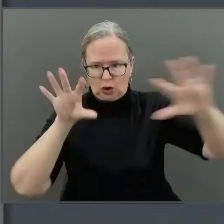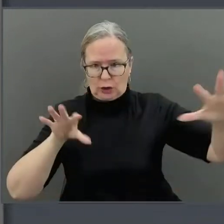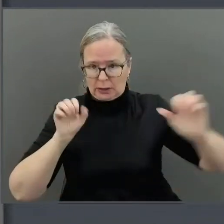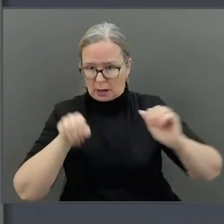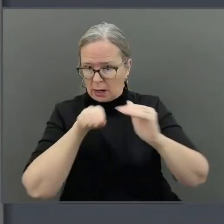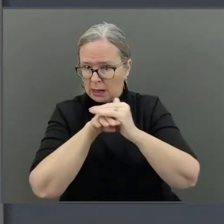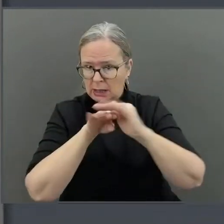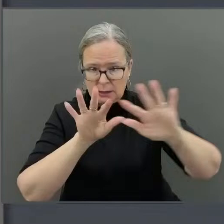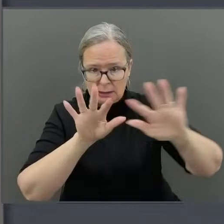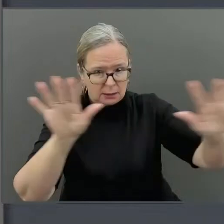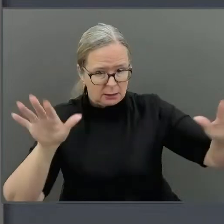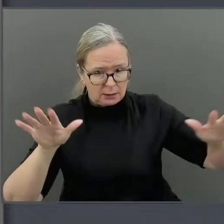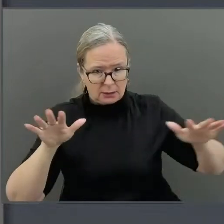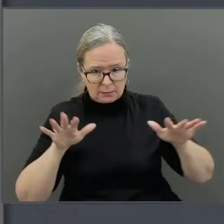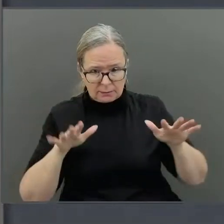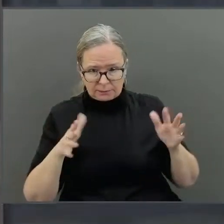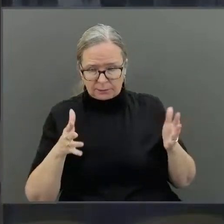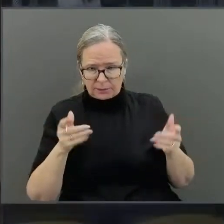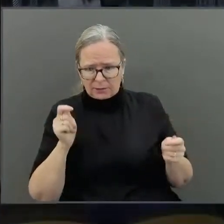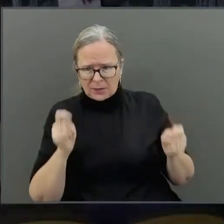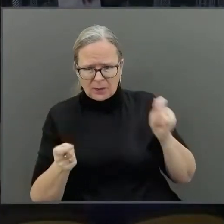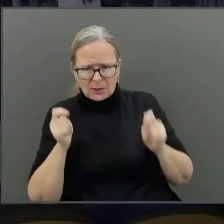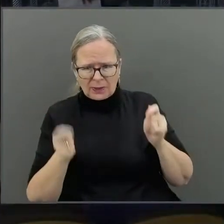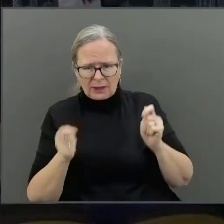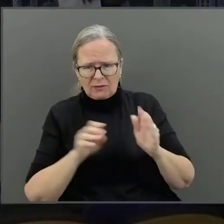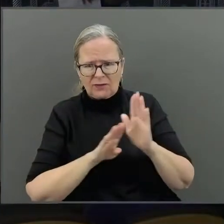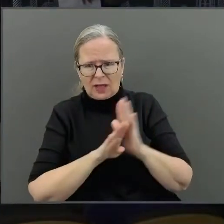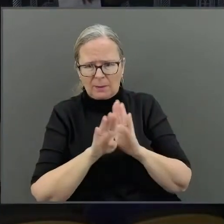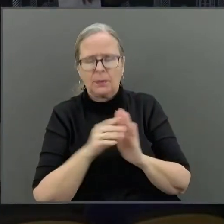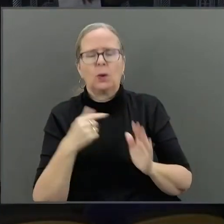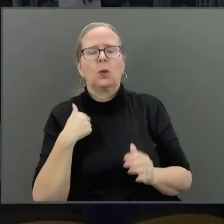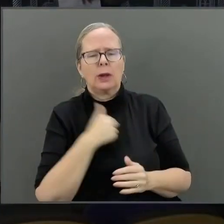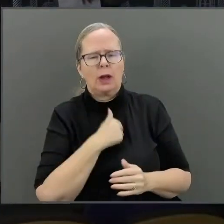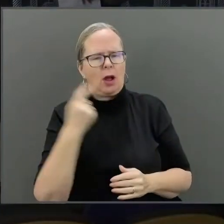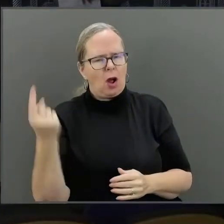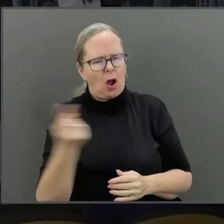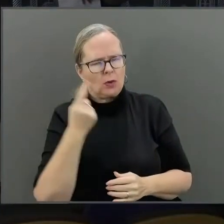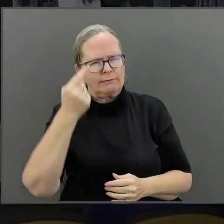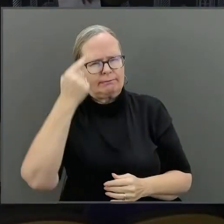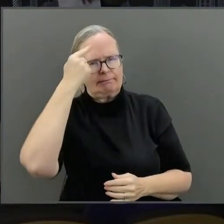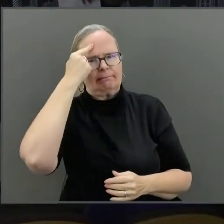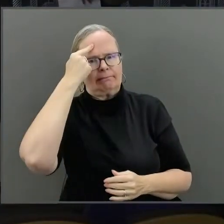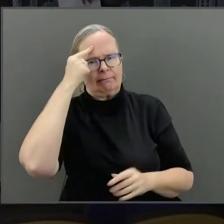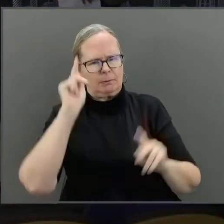infrastructure Investments as well okay and uh do you have something about do you have a